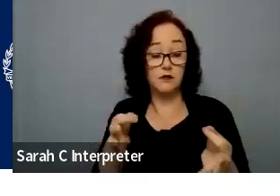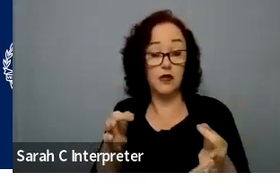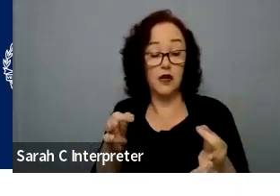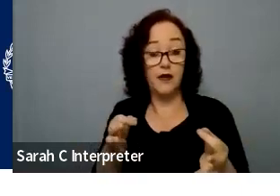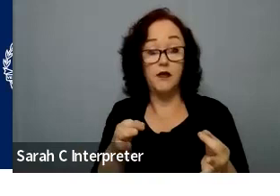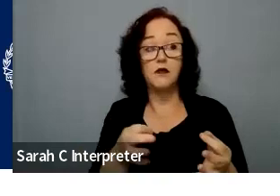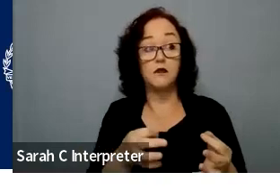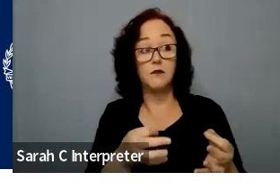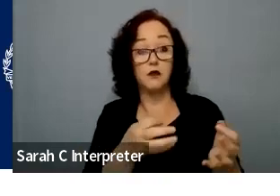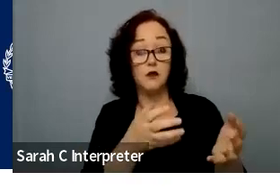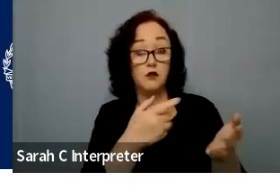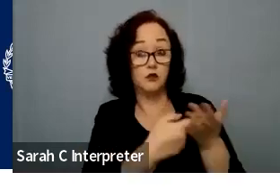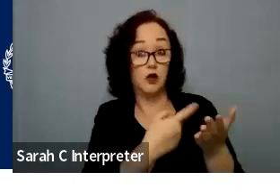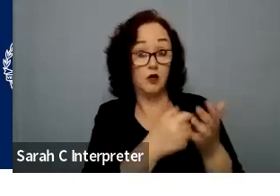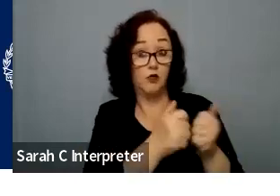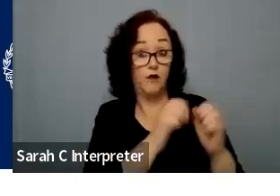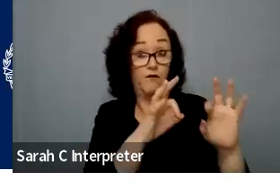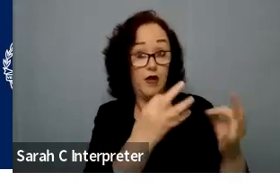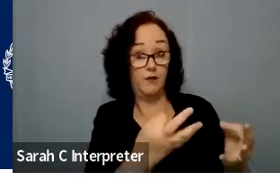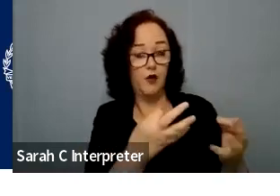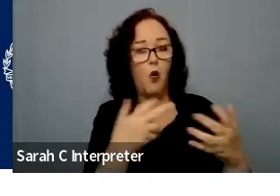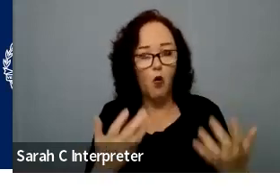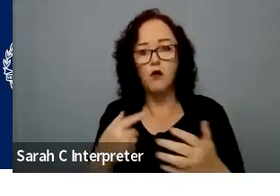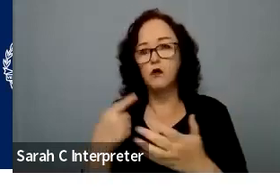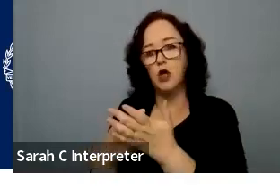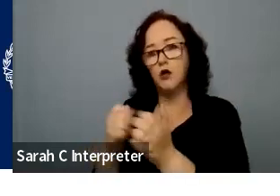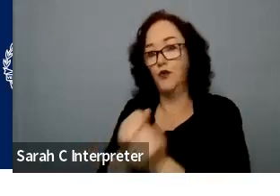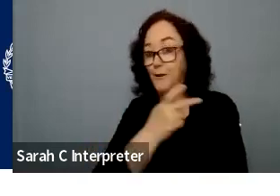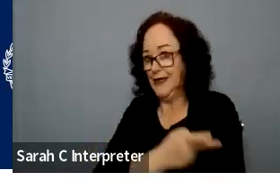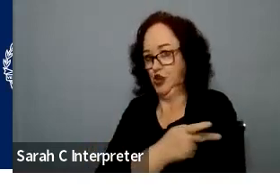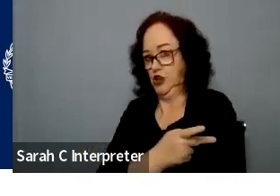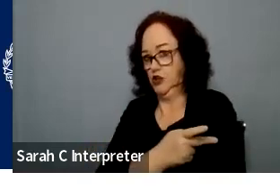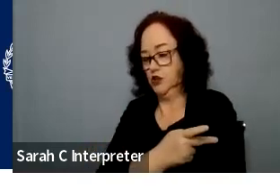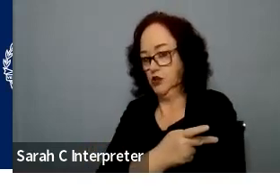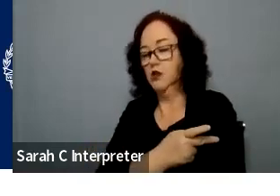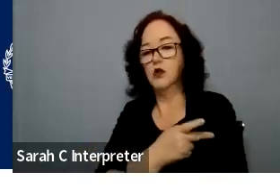and to communicate effectively with each other to accomplish the goals for the patient with IDD.